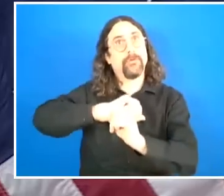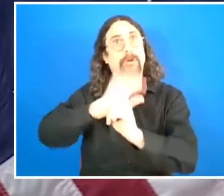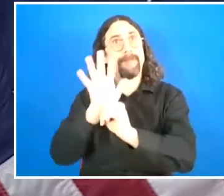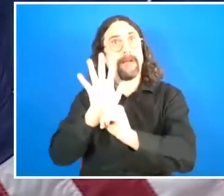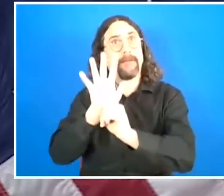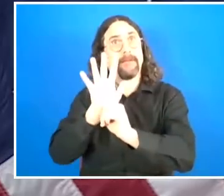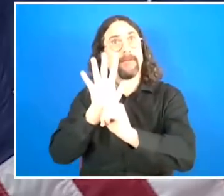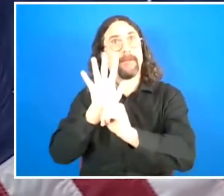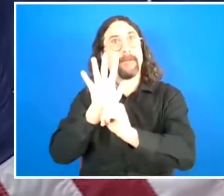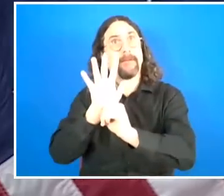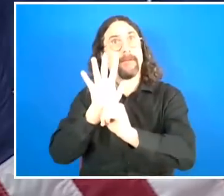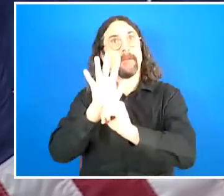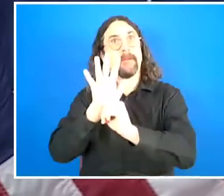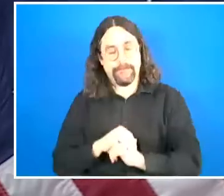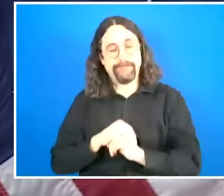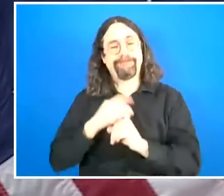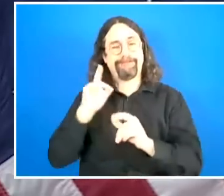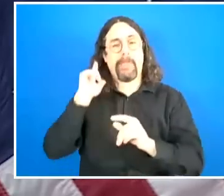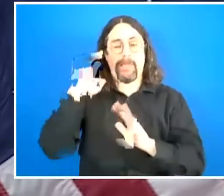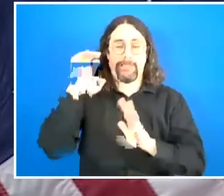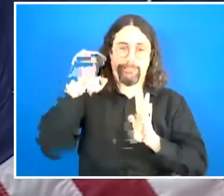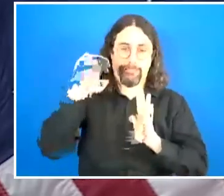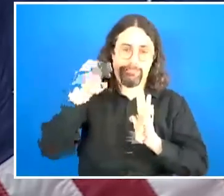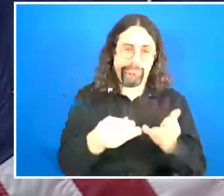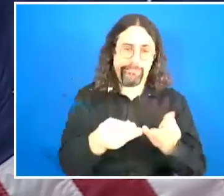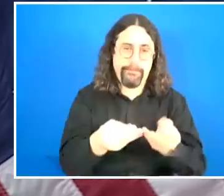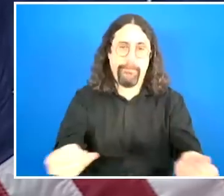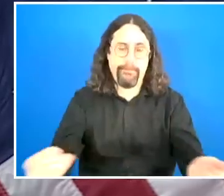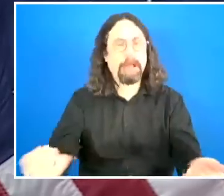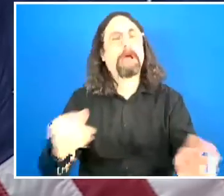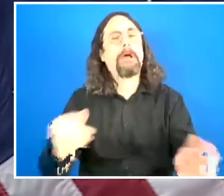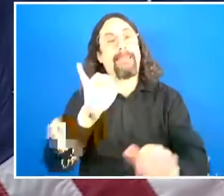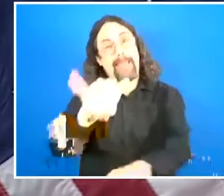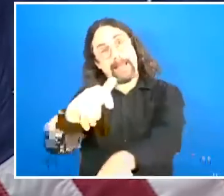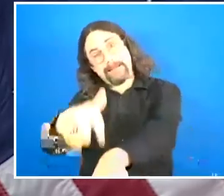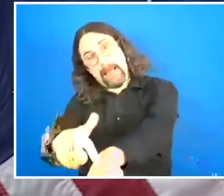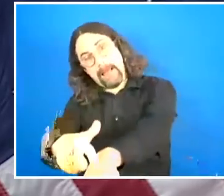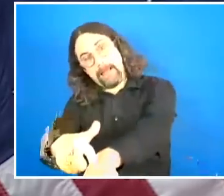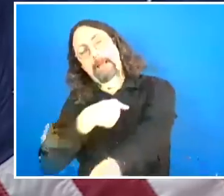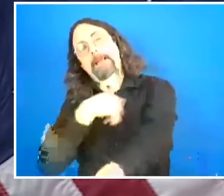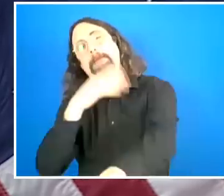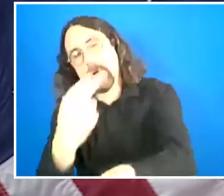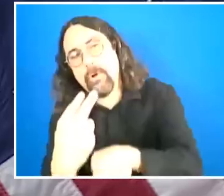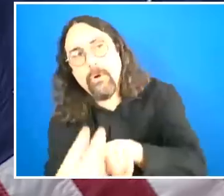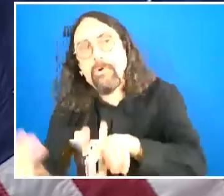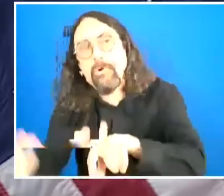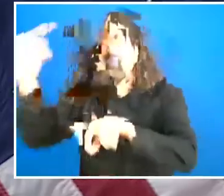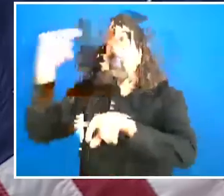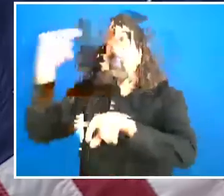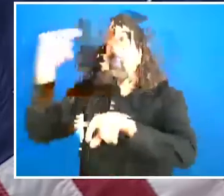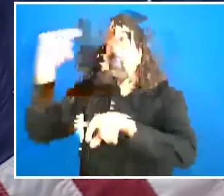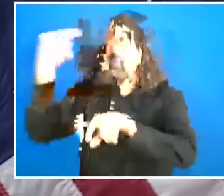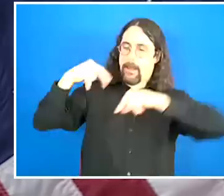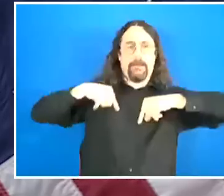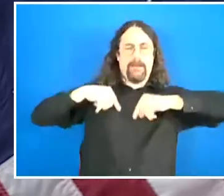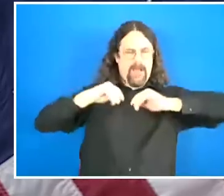WE COULDN'T SEE IT WIOTHUT TESTING. BUT AGAIN, WE'LL ANALYZE AND EVERY